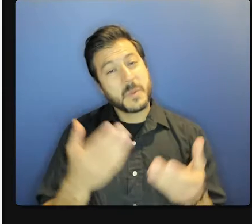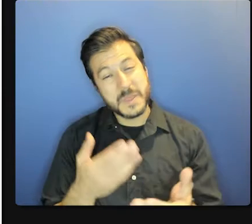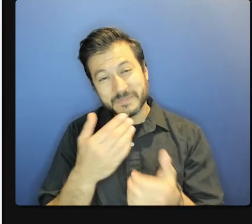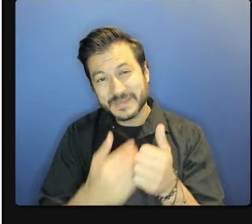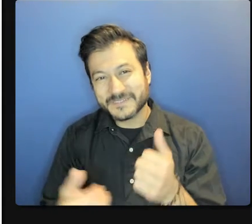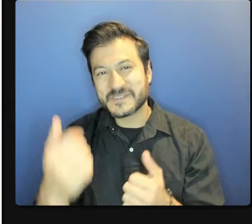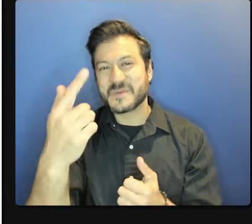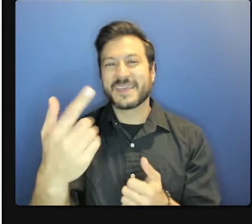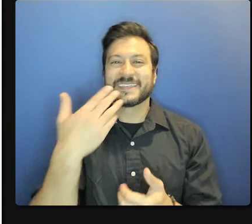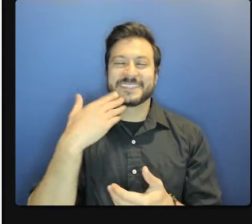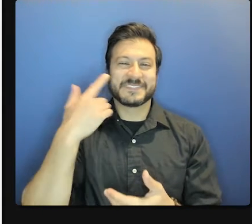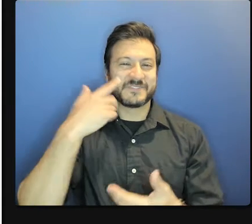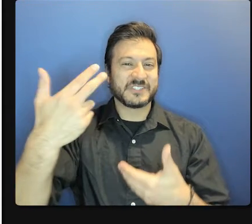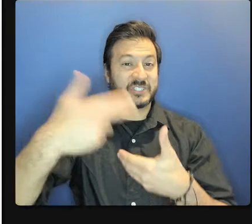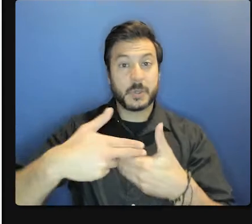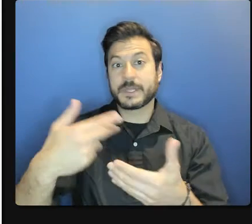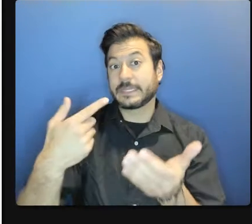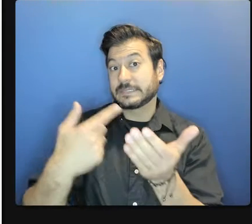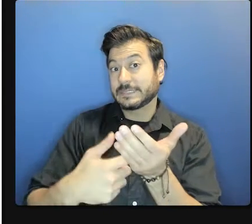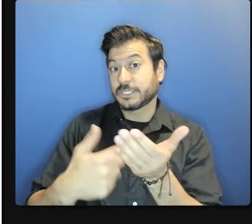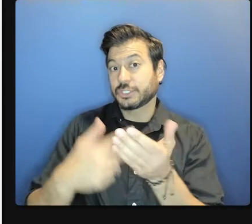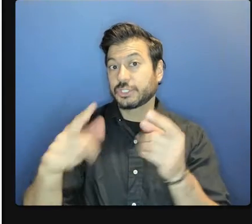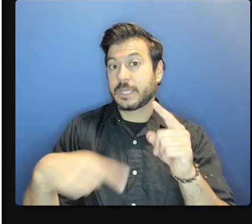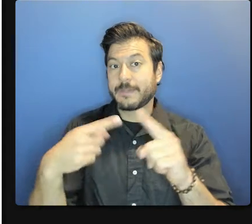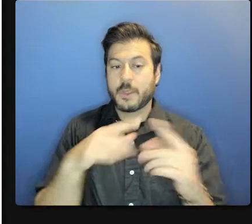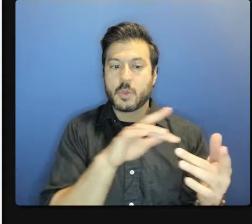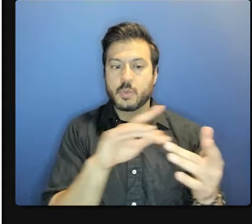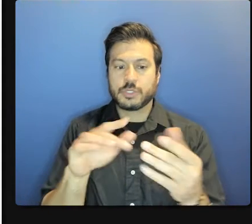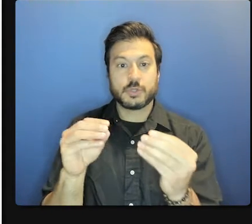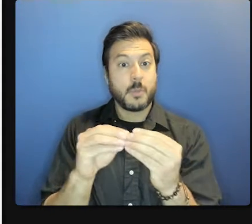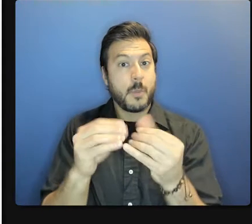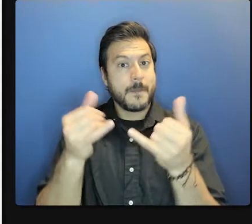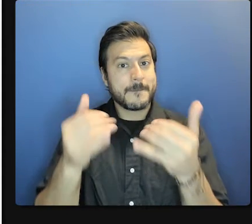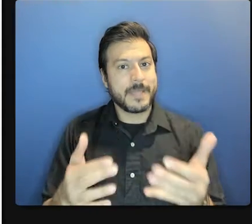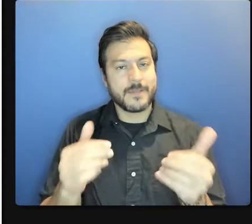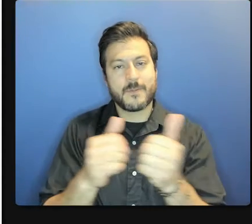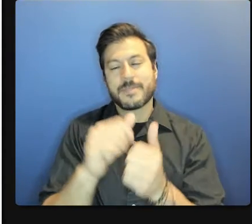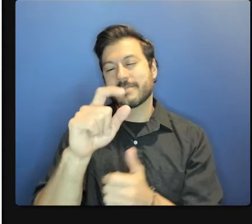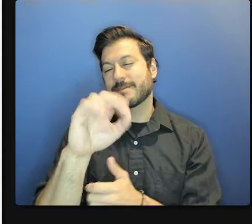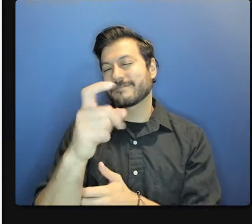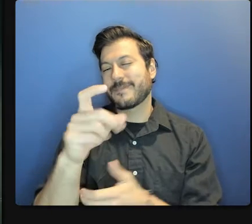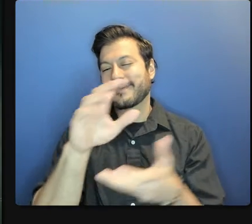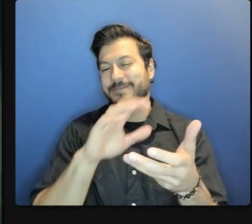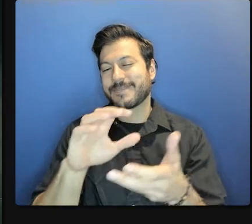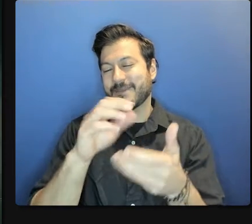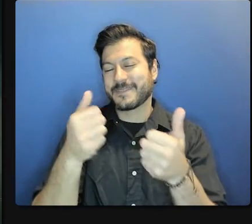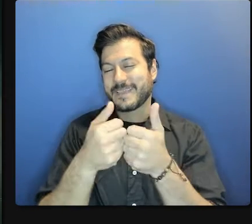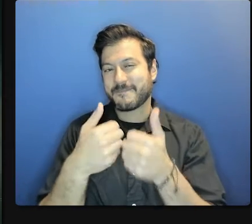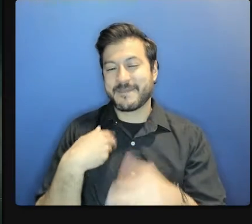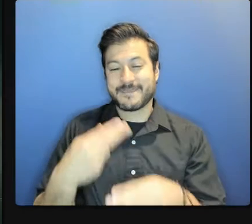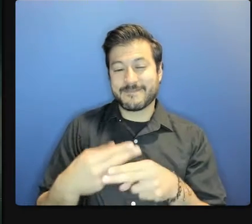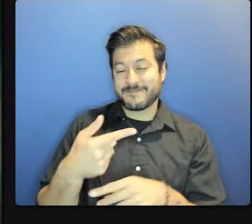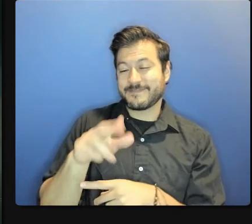[Gus] Welcome, everyone. Thanks for joining us for a discussion on reaching more players with Xbox Cloud Gaming. My name's Gus Apostol.